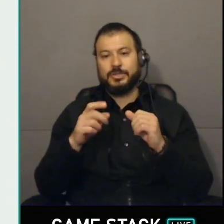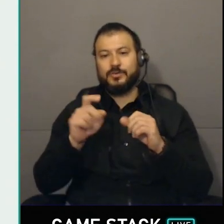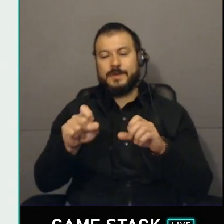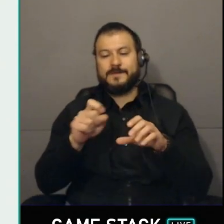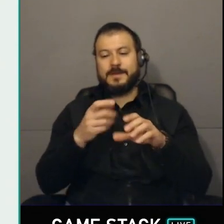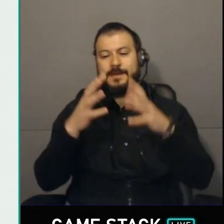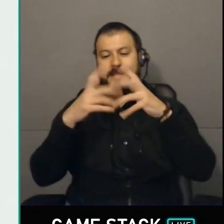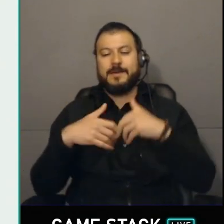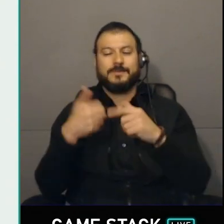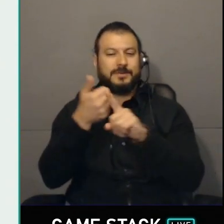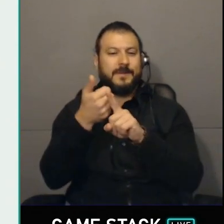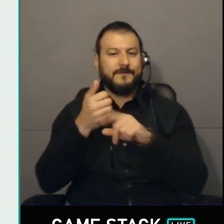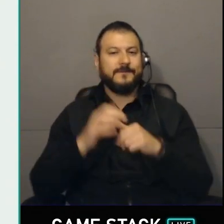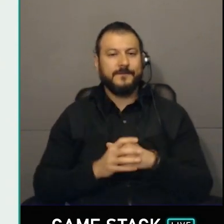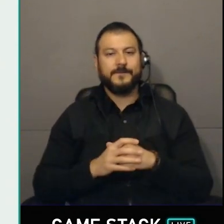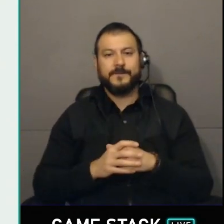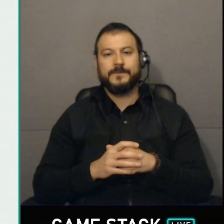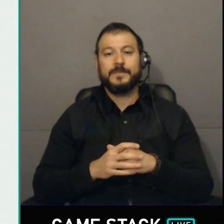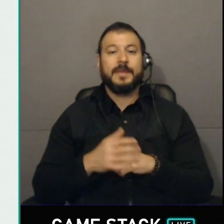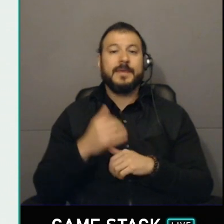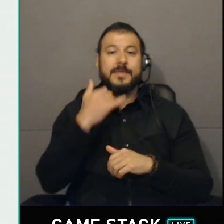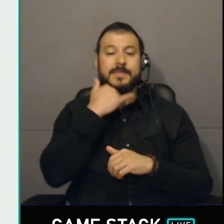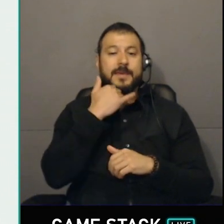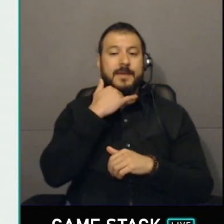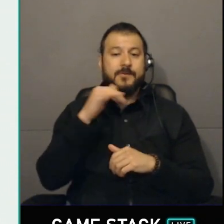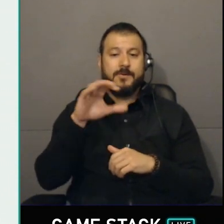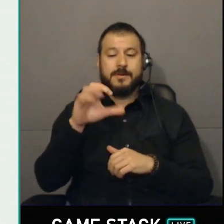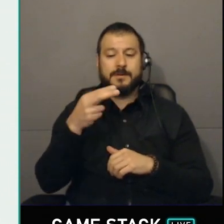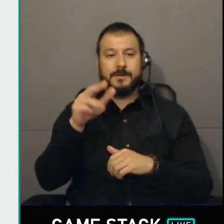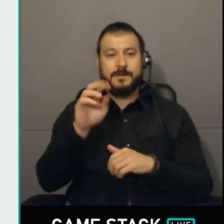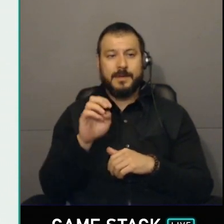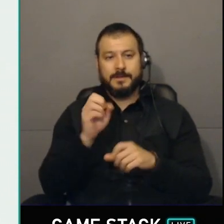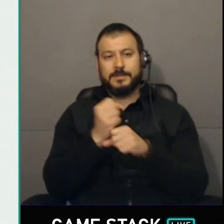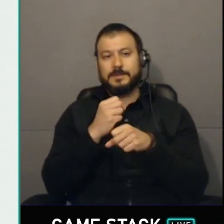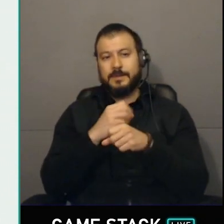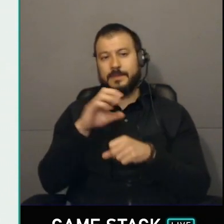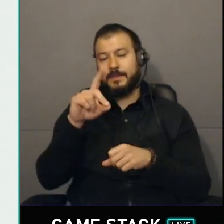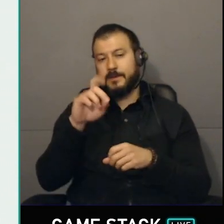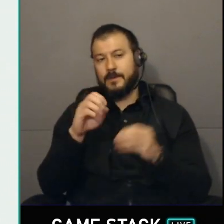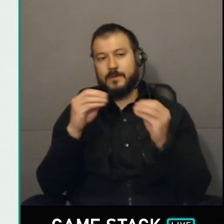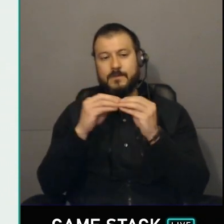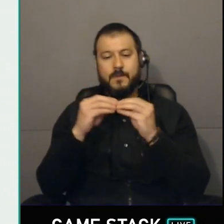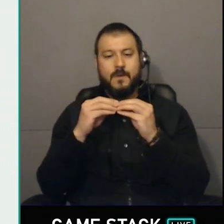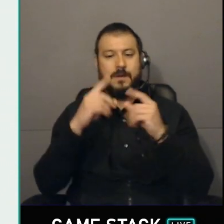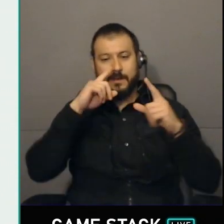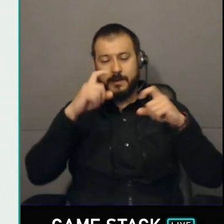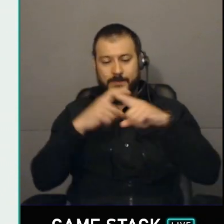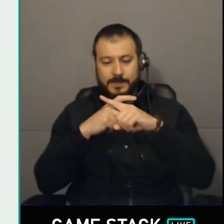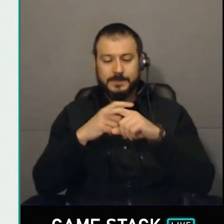The error cache does make the code more complex, and it makes the network use-case trickier.